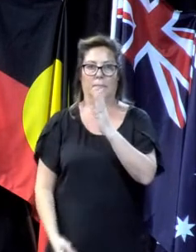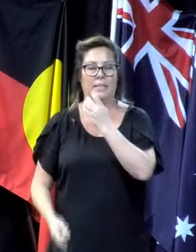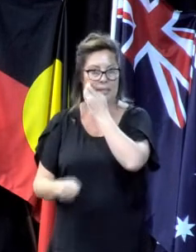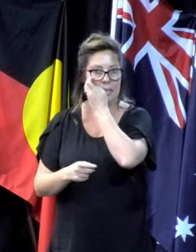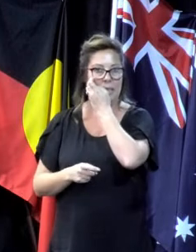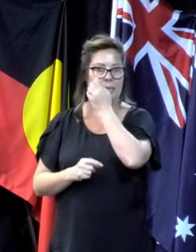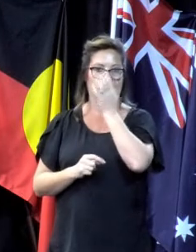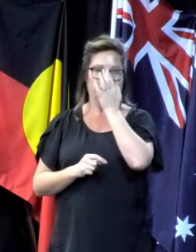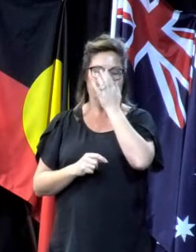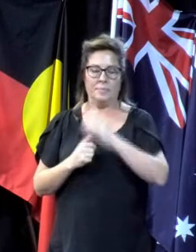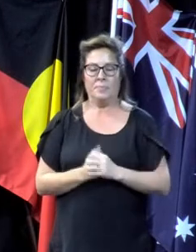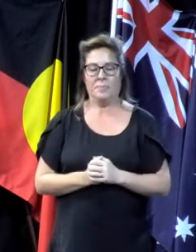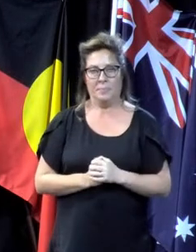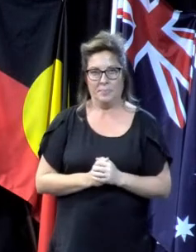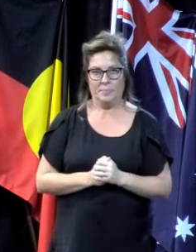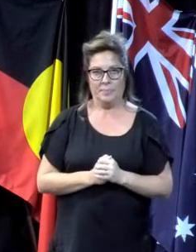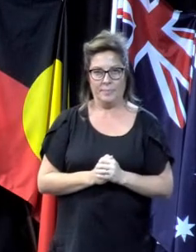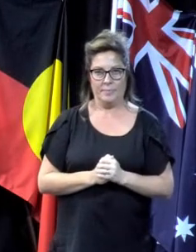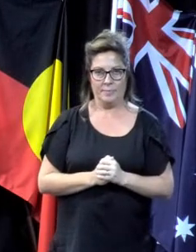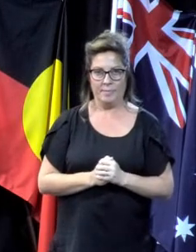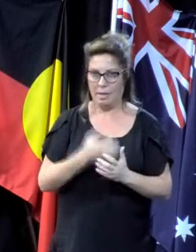Sorry. She gets excited. I do get excited.